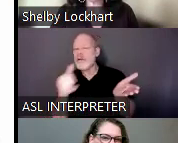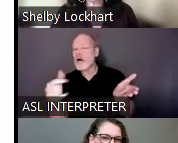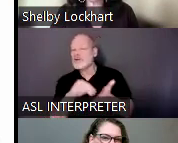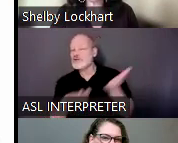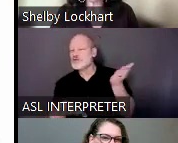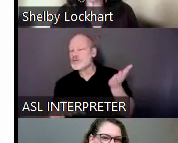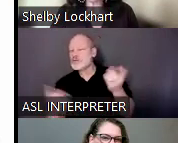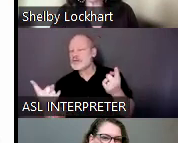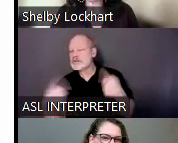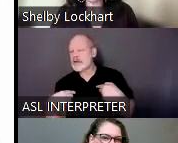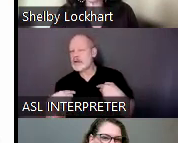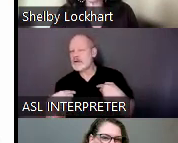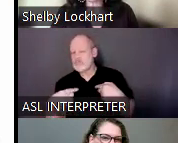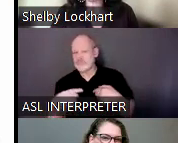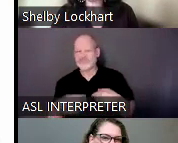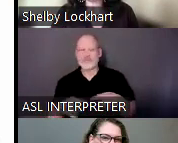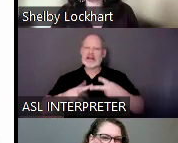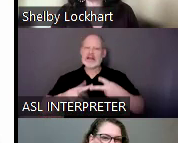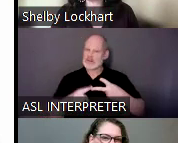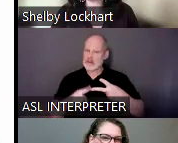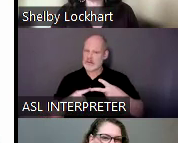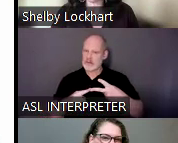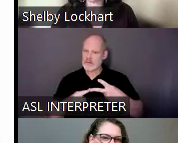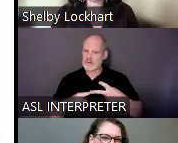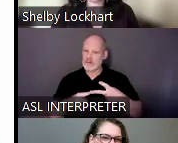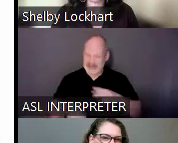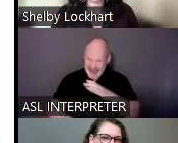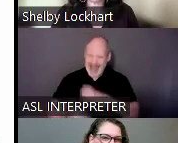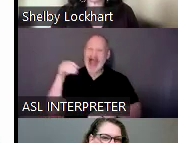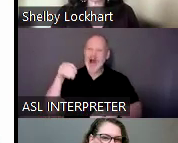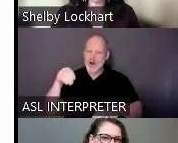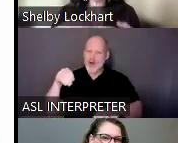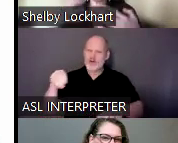we do like I said, is we get out into the field and start asking questions.